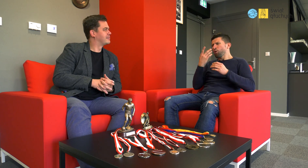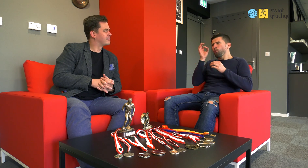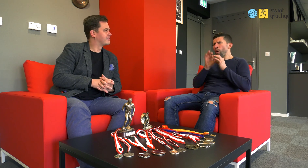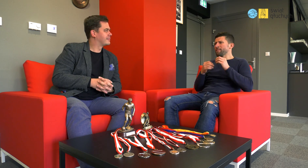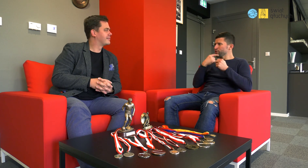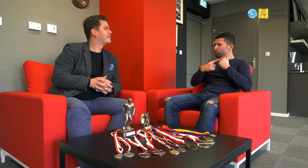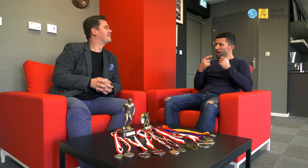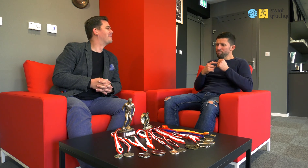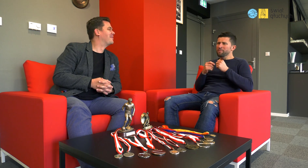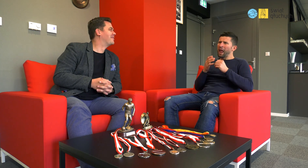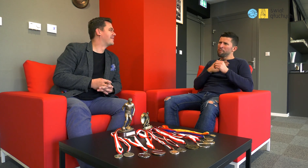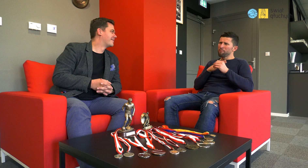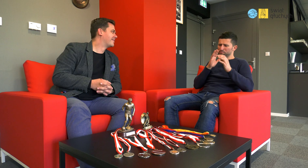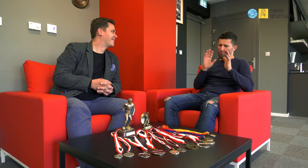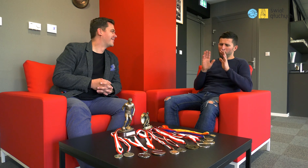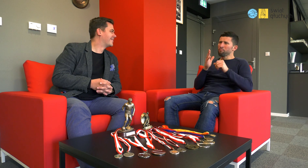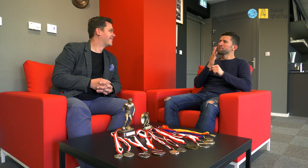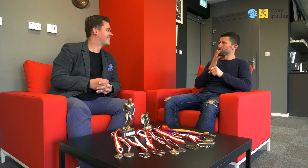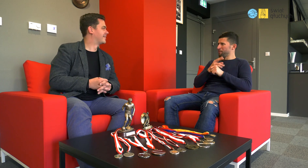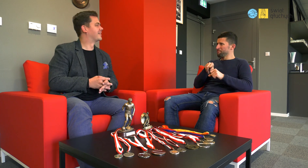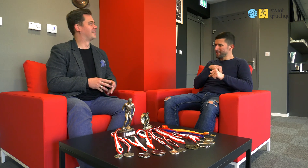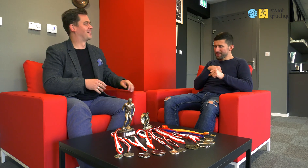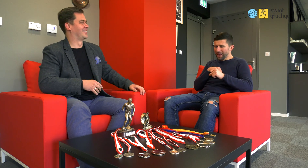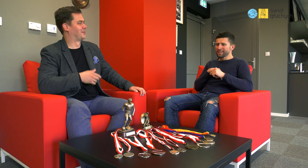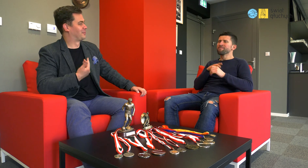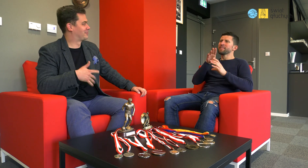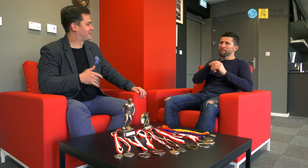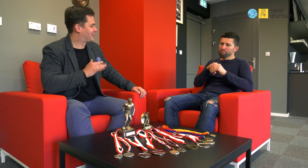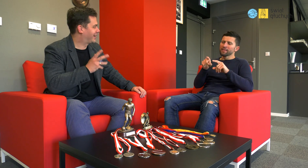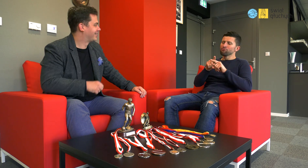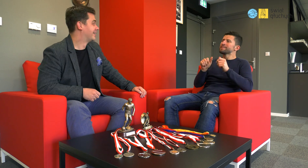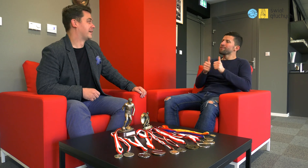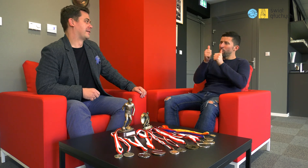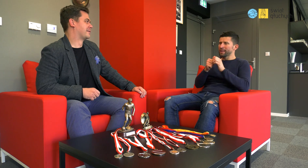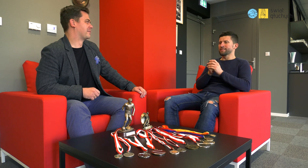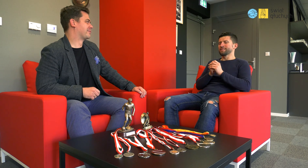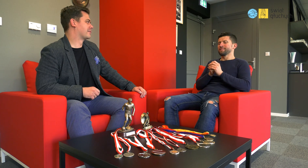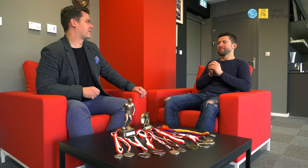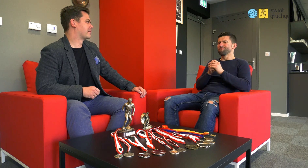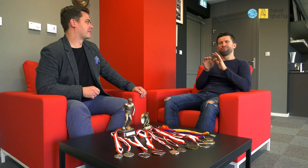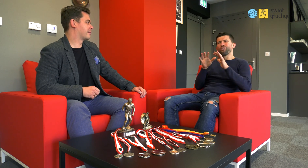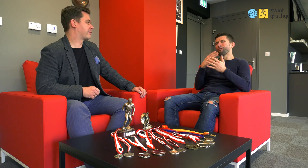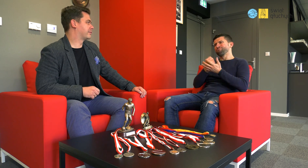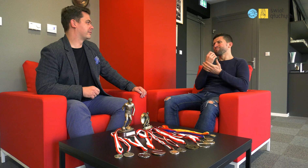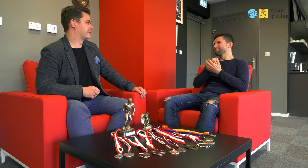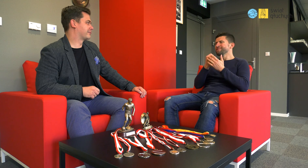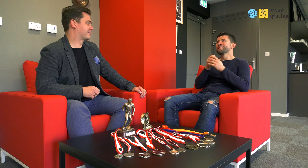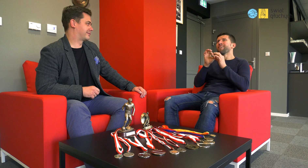I didn't count exactly, But about 50 medals. Also statues. I won a lot.